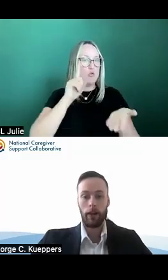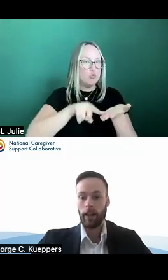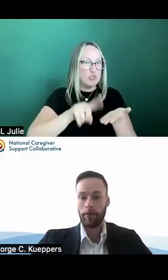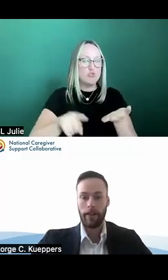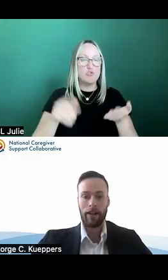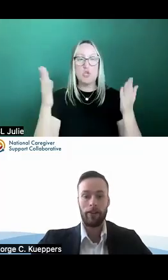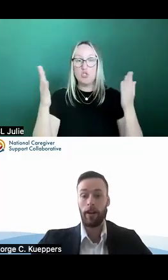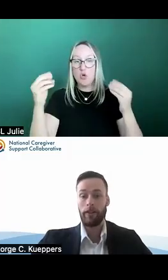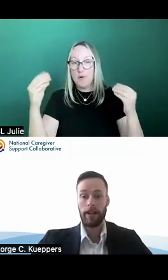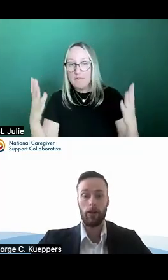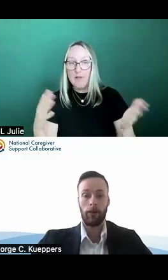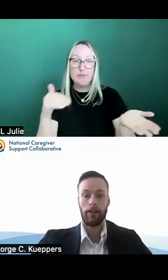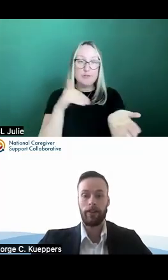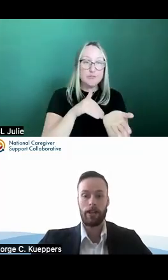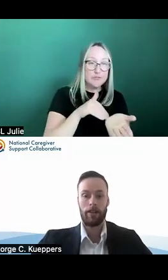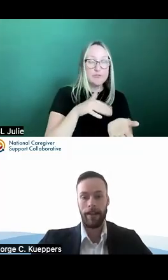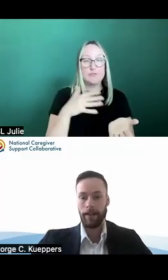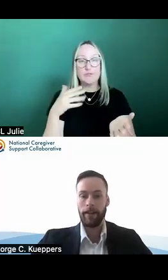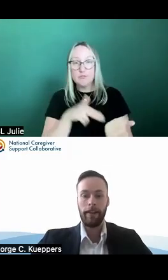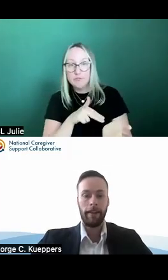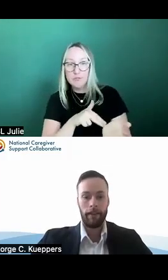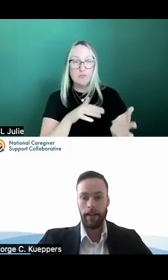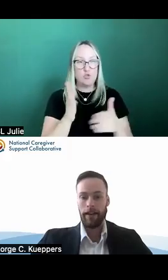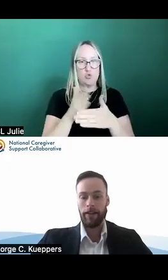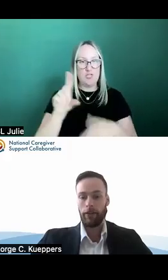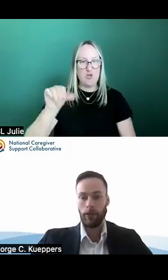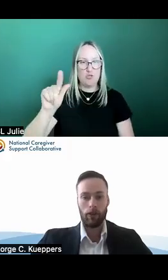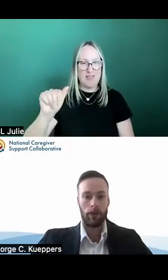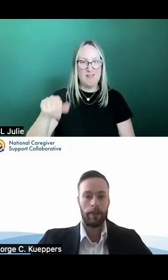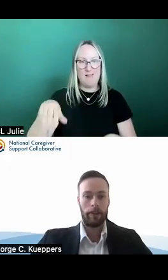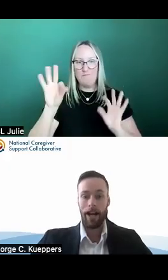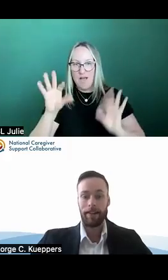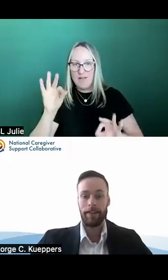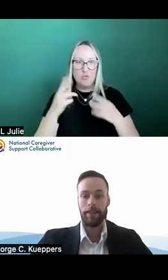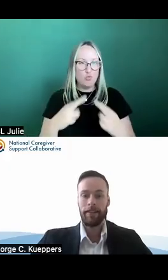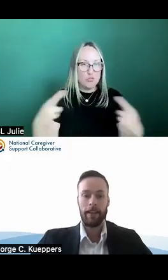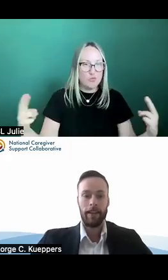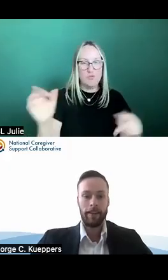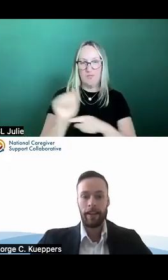healthcare providers, and other stakeholders to share data, findings, resources, and practices.